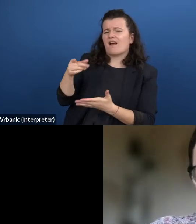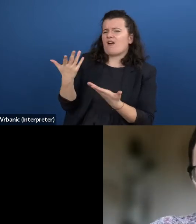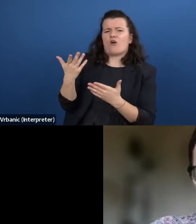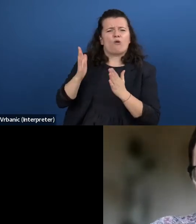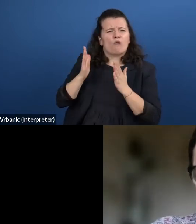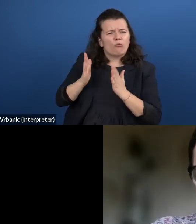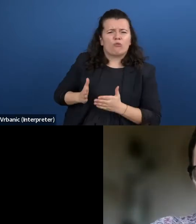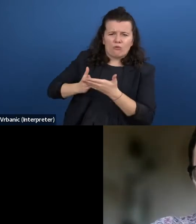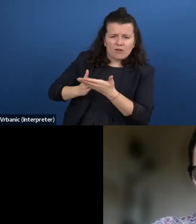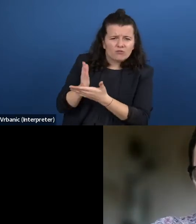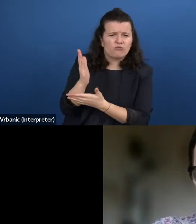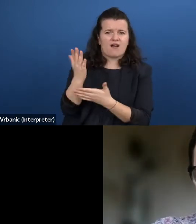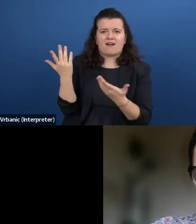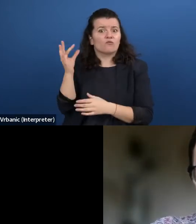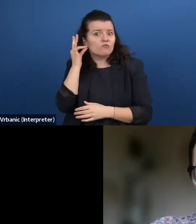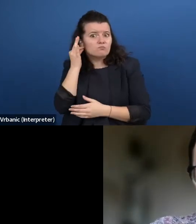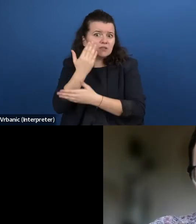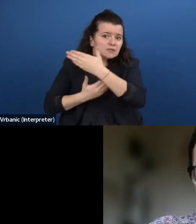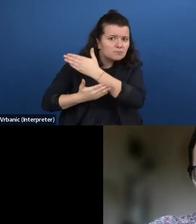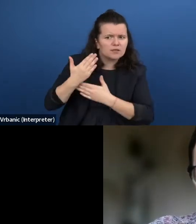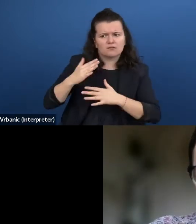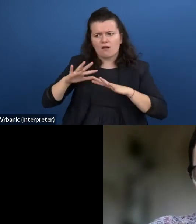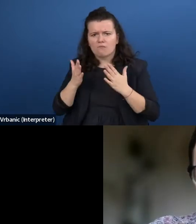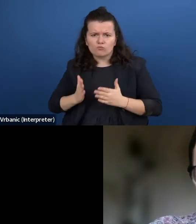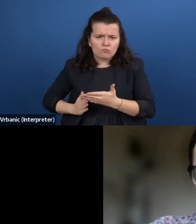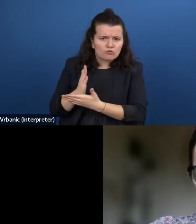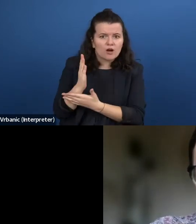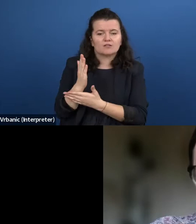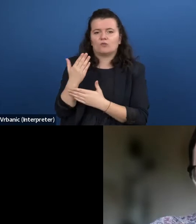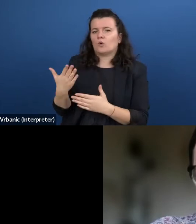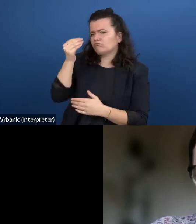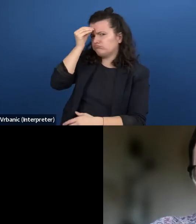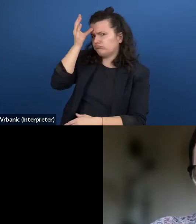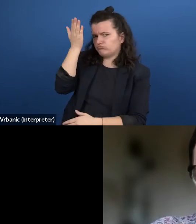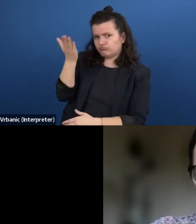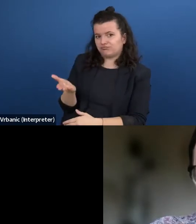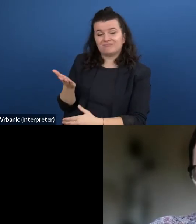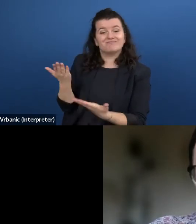That is Marine Uldry, who is a Human Rights' officer at the European Disability Forum.